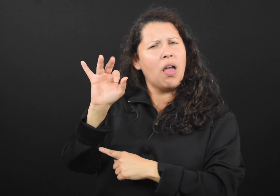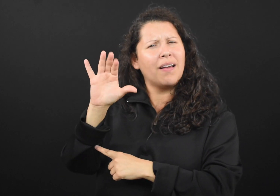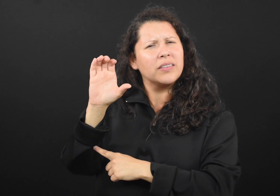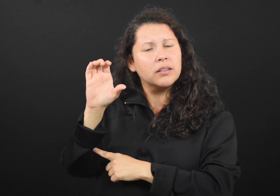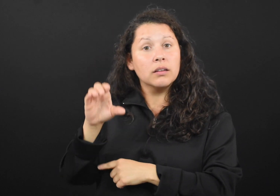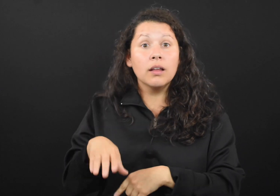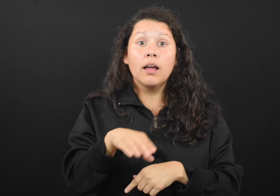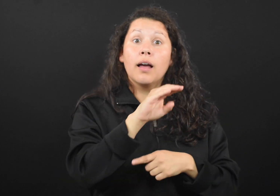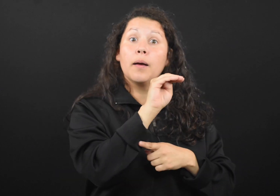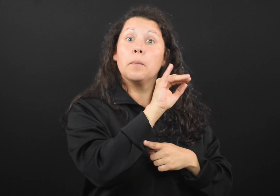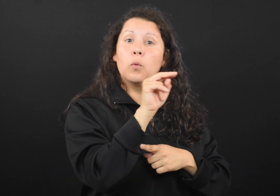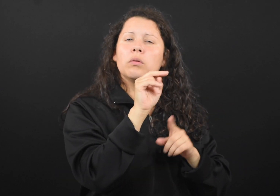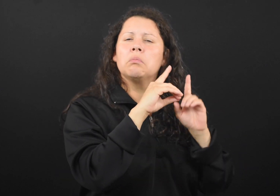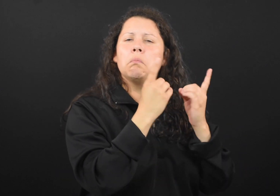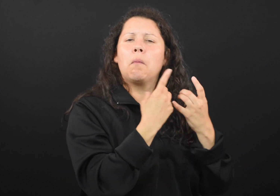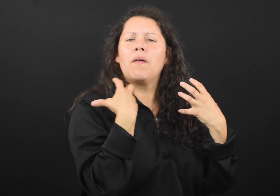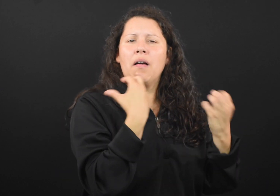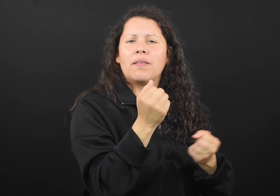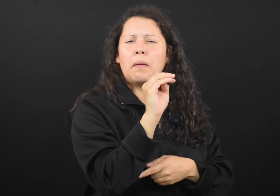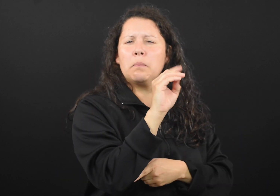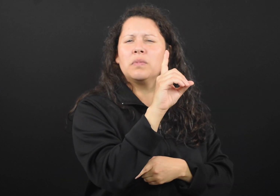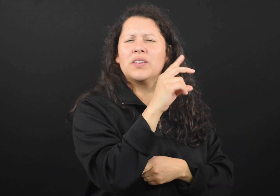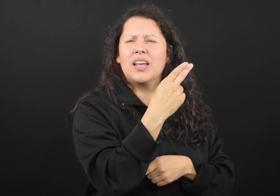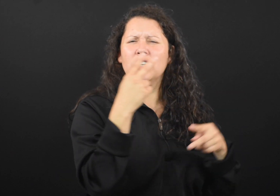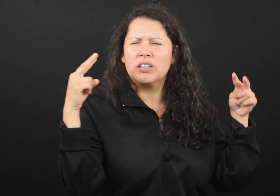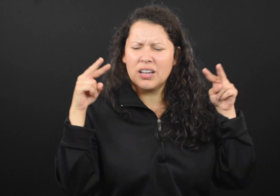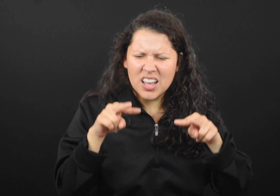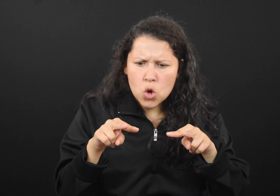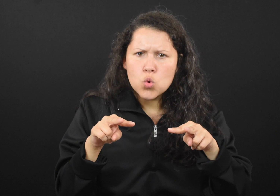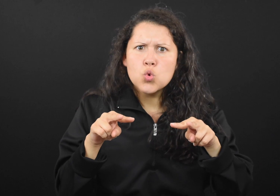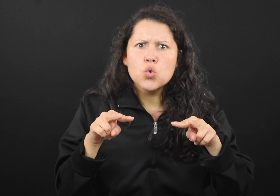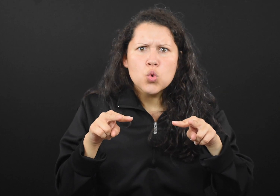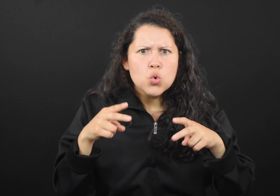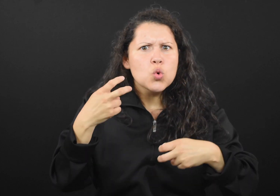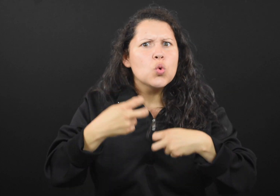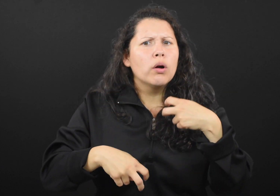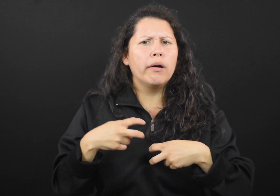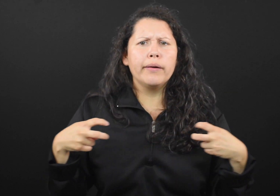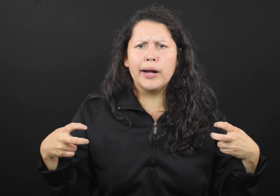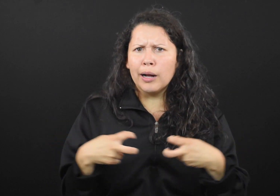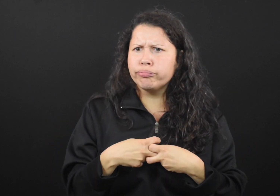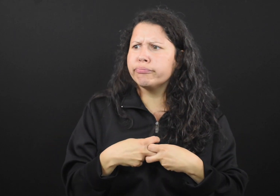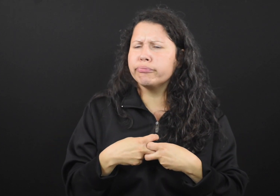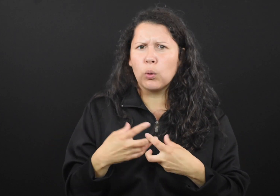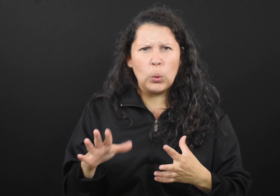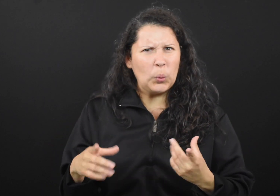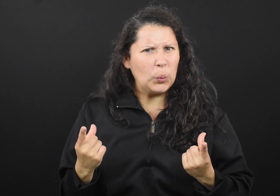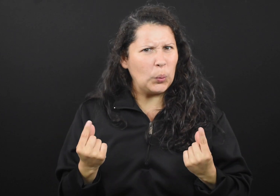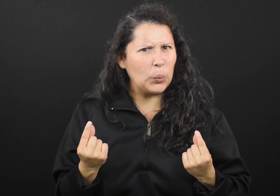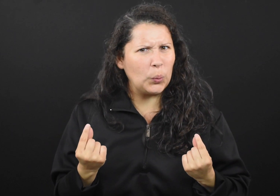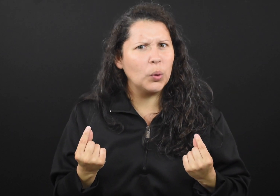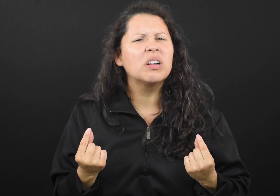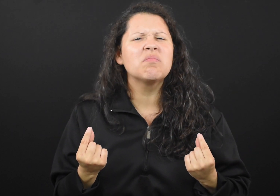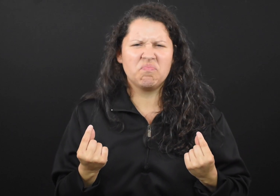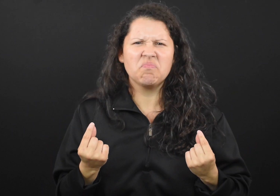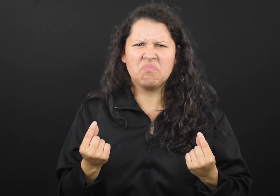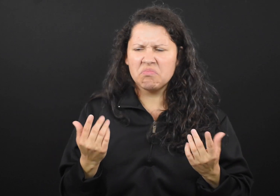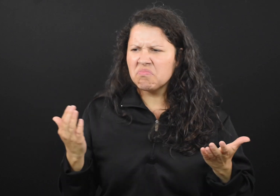Seeing this deficit, the Governor’s Office and Minnesota Department of Health (MDH) partnered with diagnostic testing companies